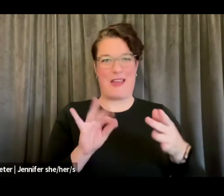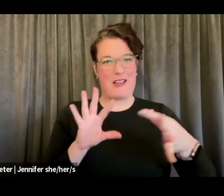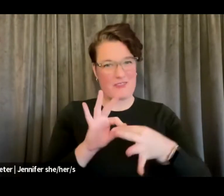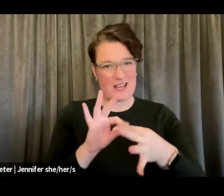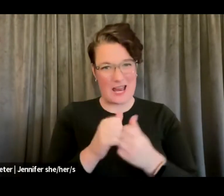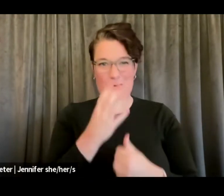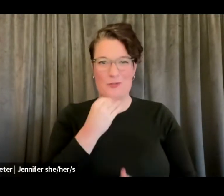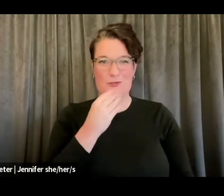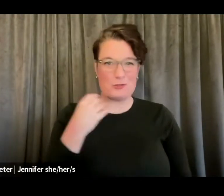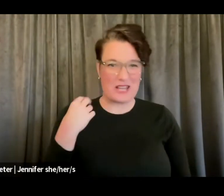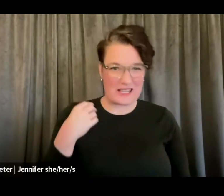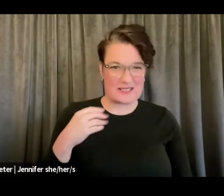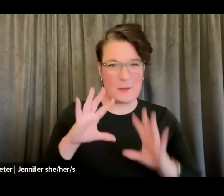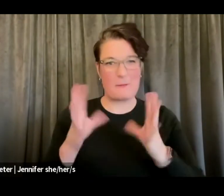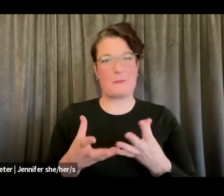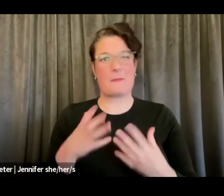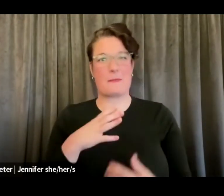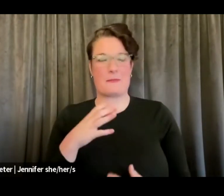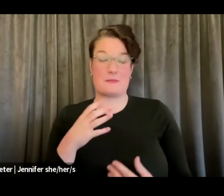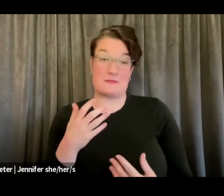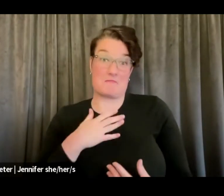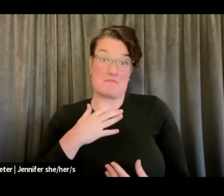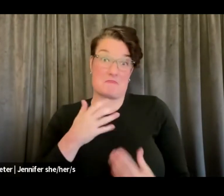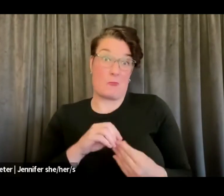Judaism in this more radical way.